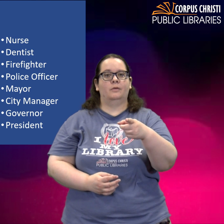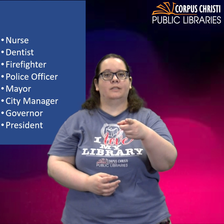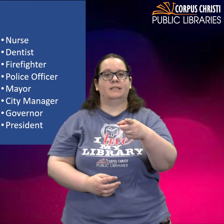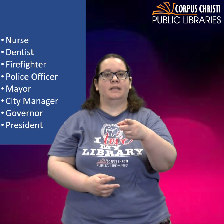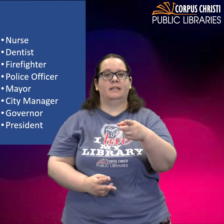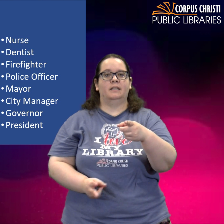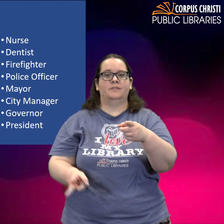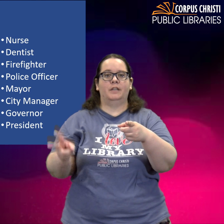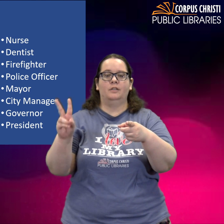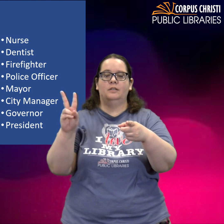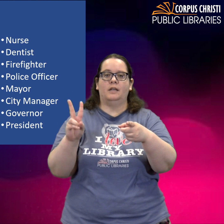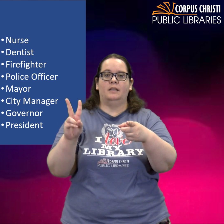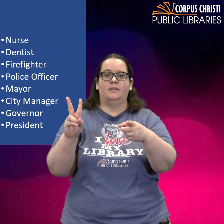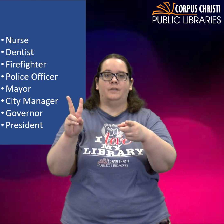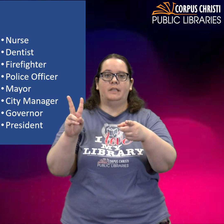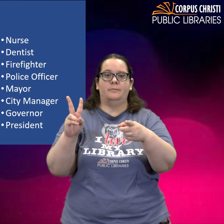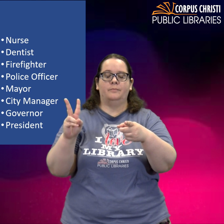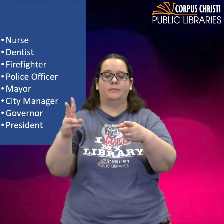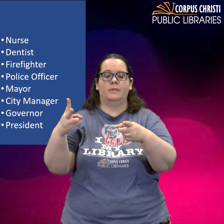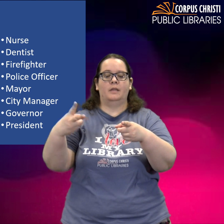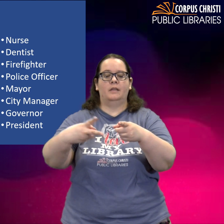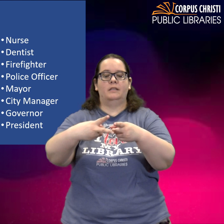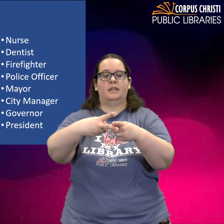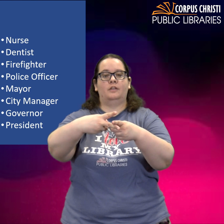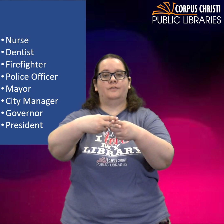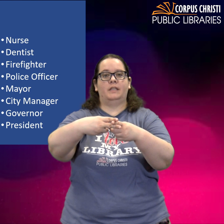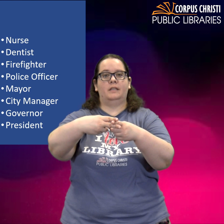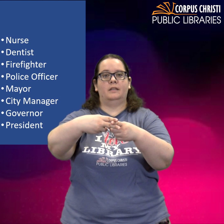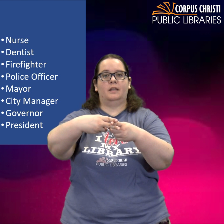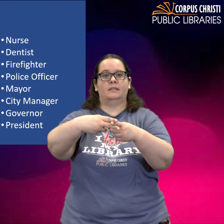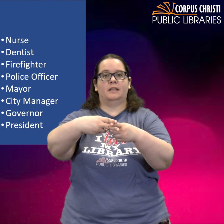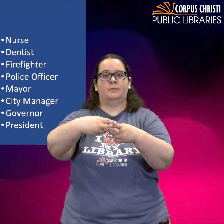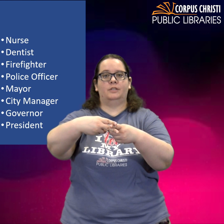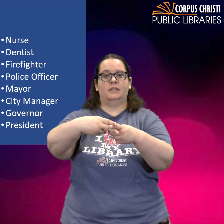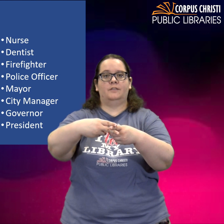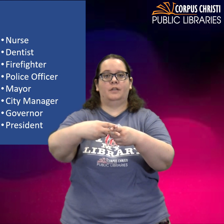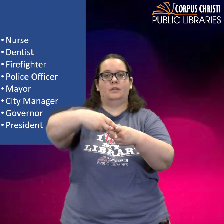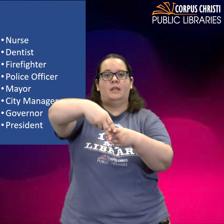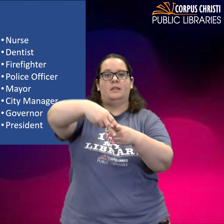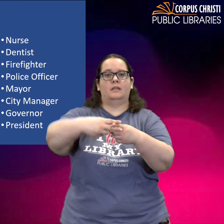going to take an index finger and then a V, take your V and sandwich your index finger and then